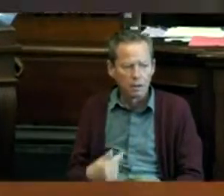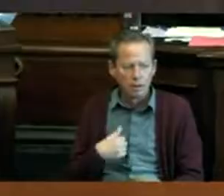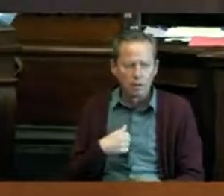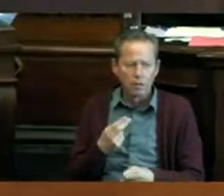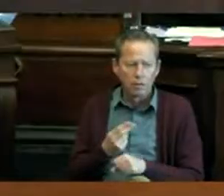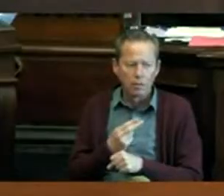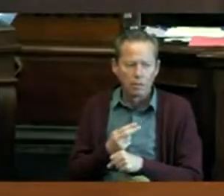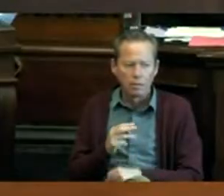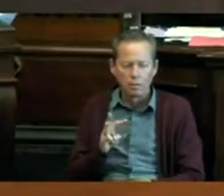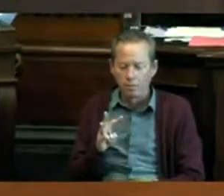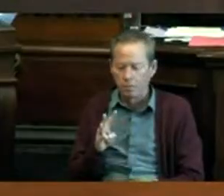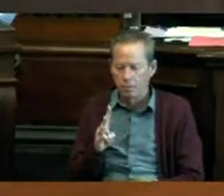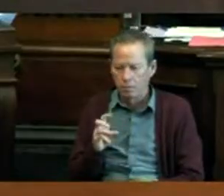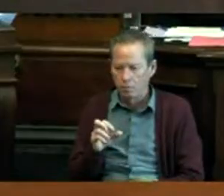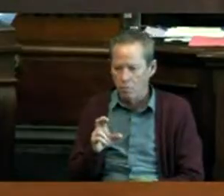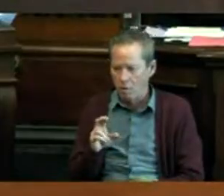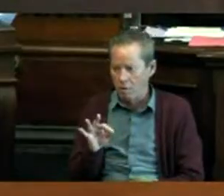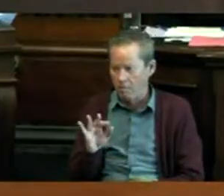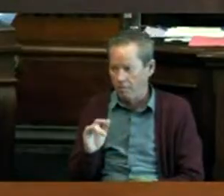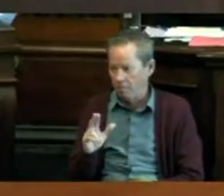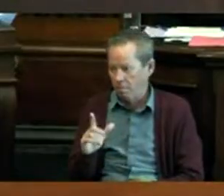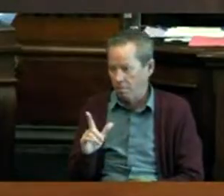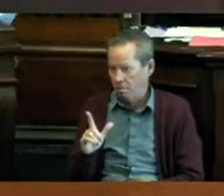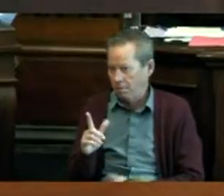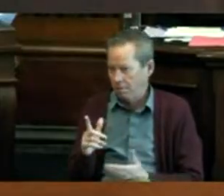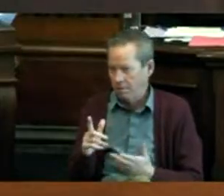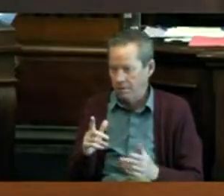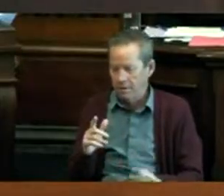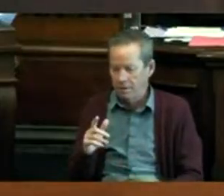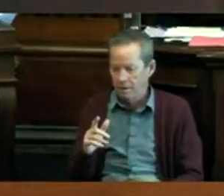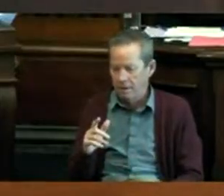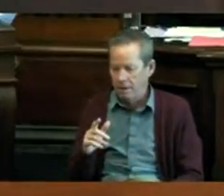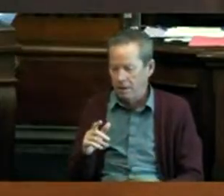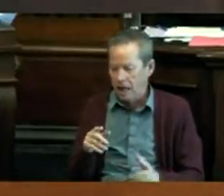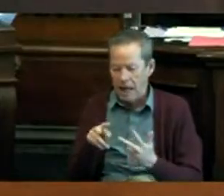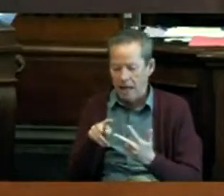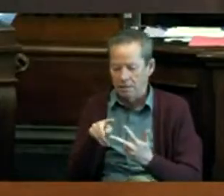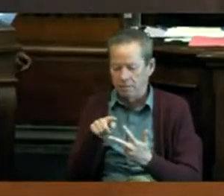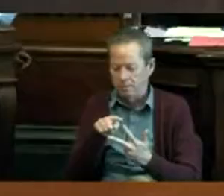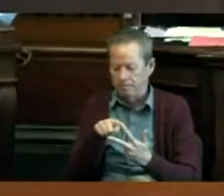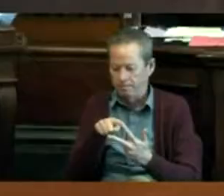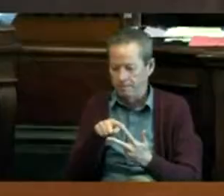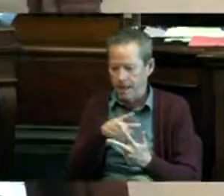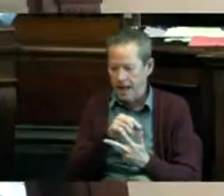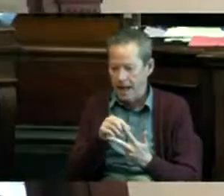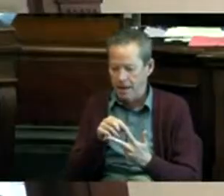currently use for project